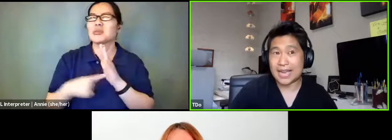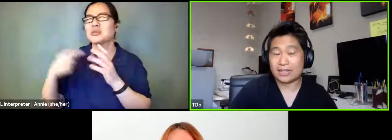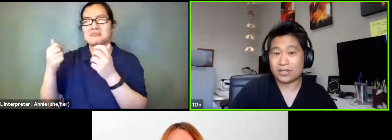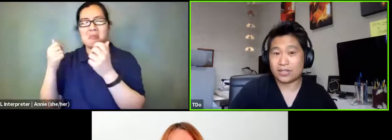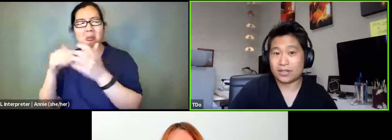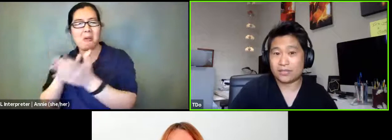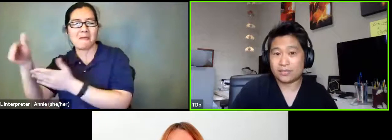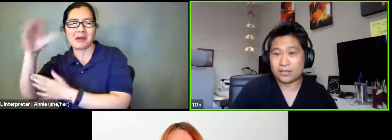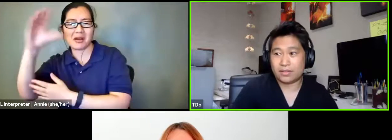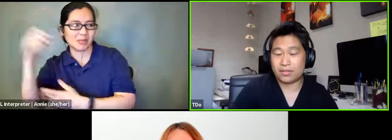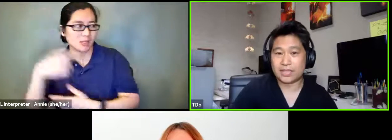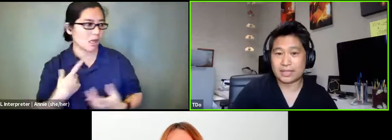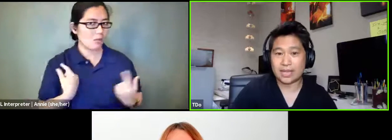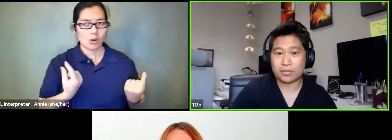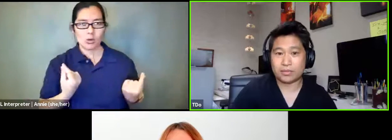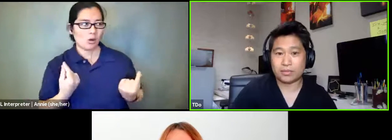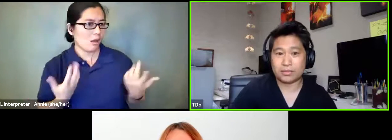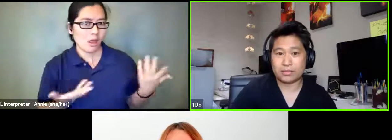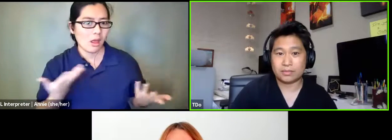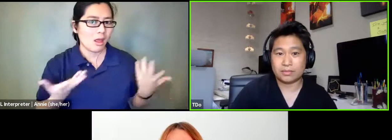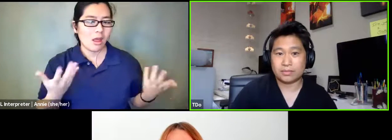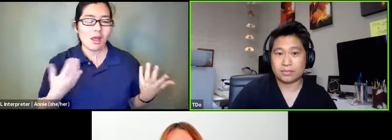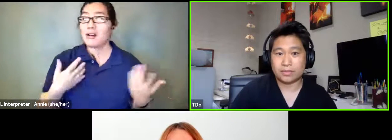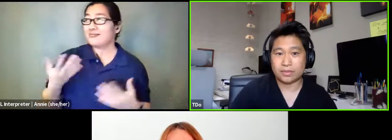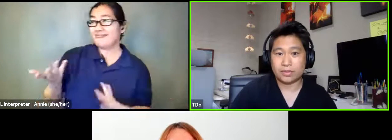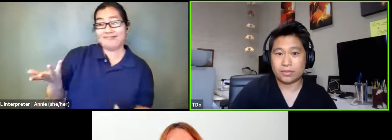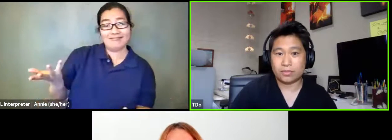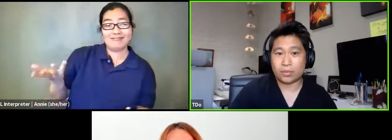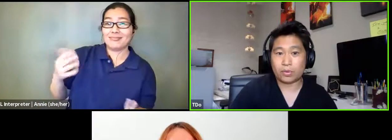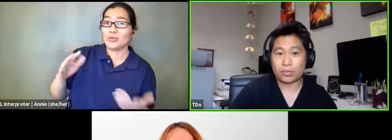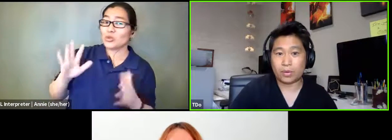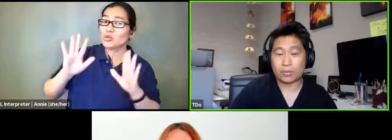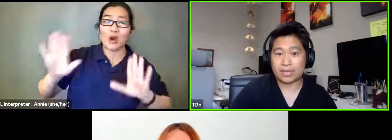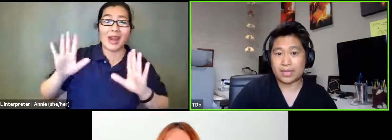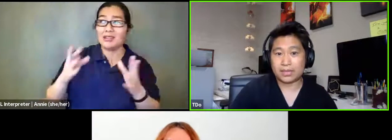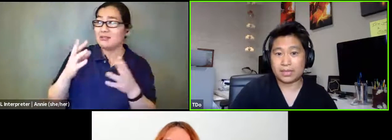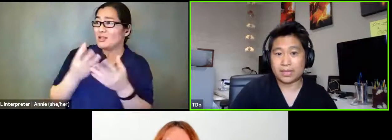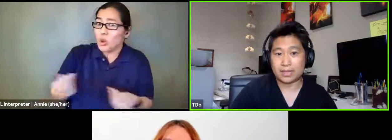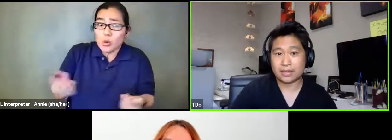ask yourself: who is at the table? What representation is here?